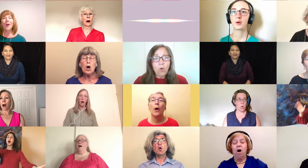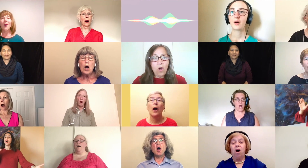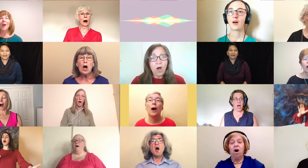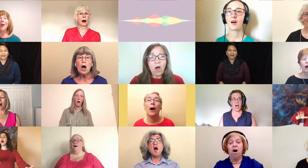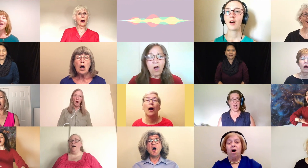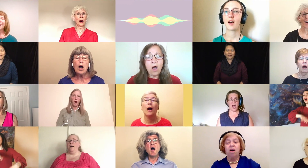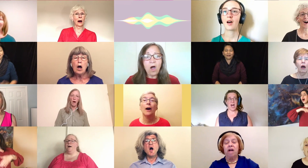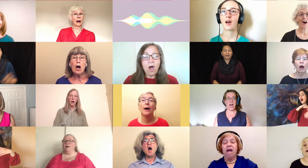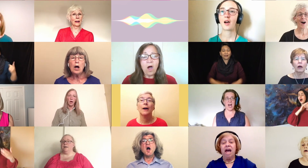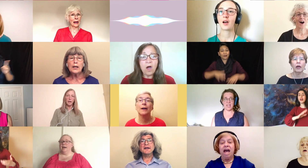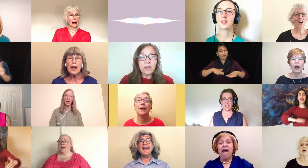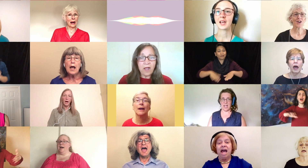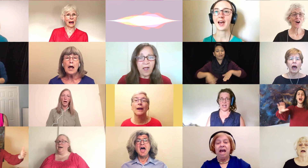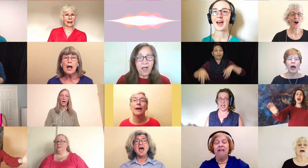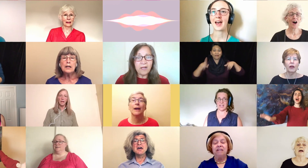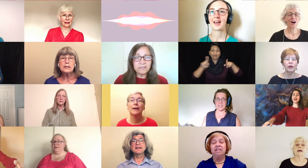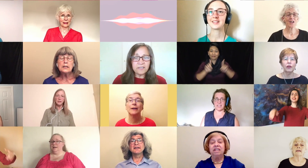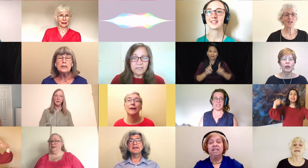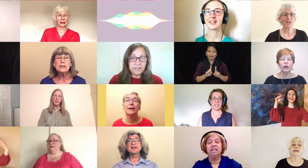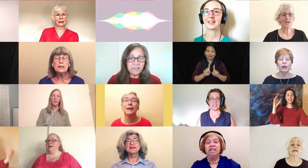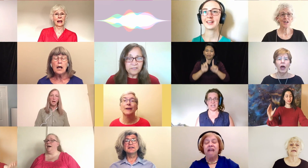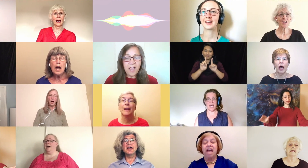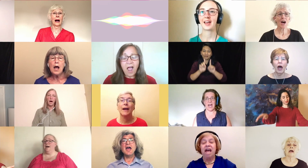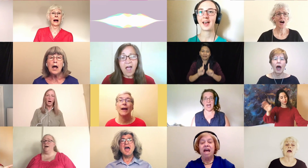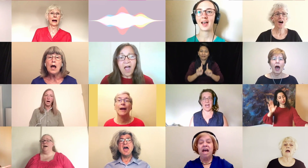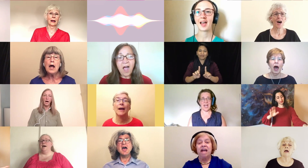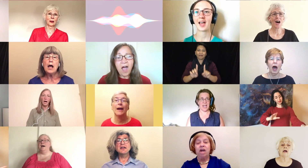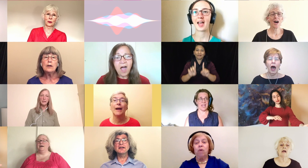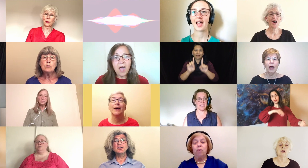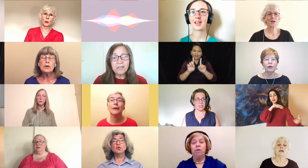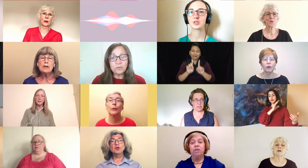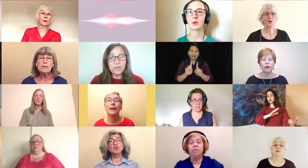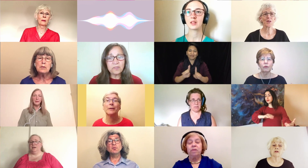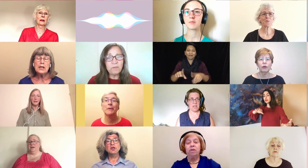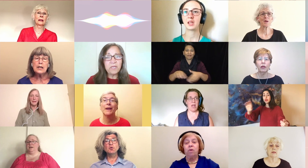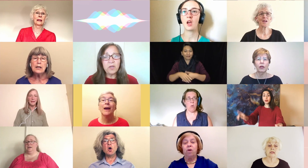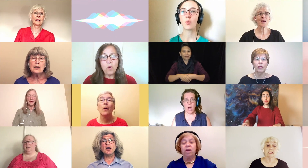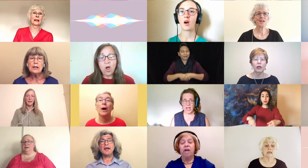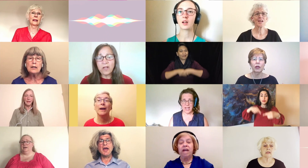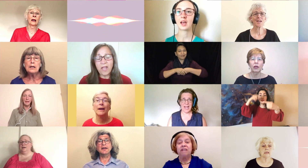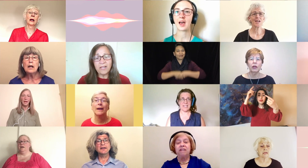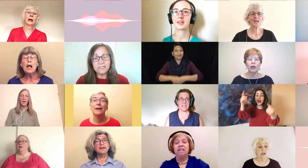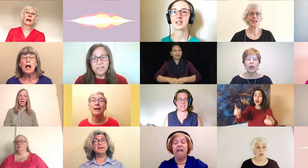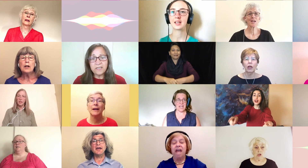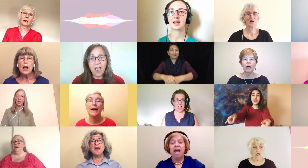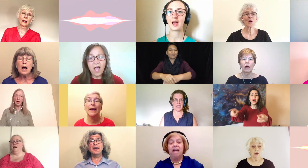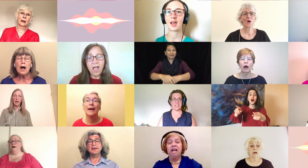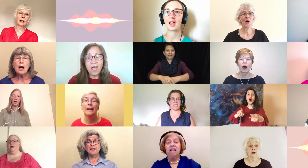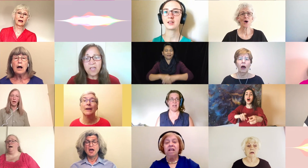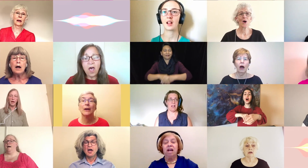All: Walk hand in hand with me, L: walk hand in